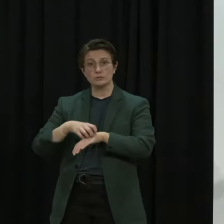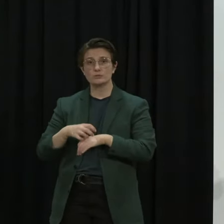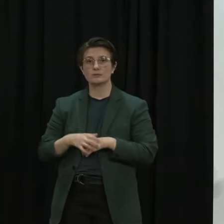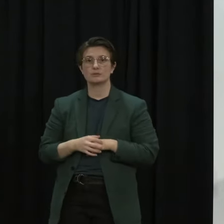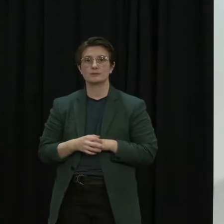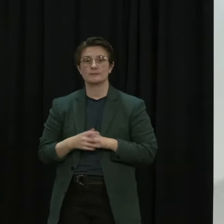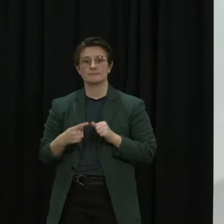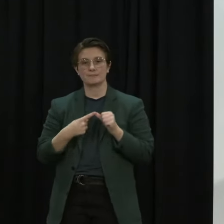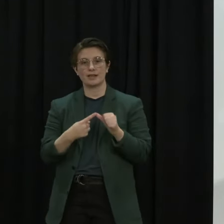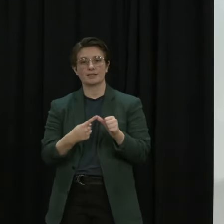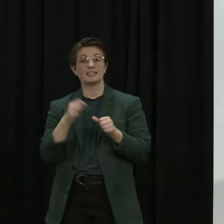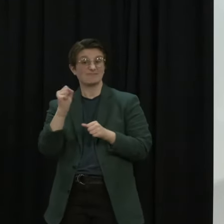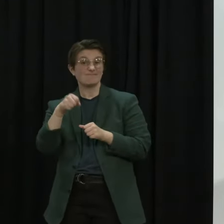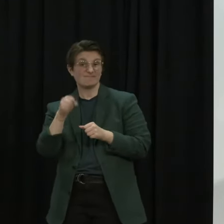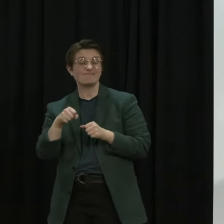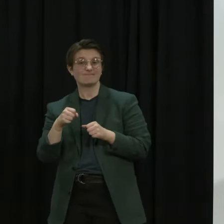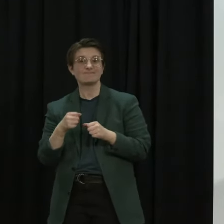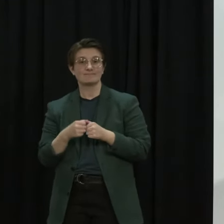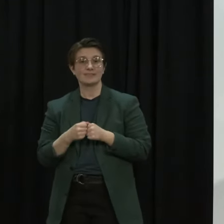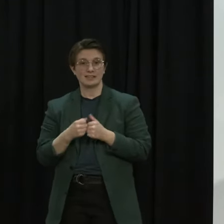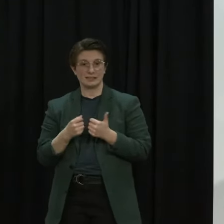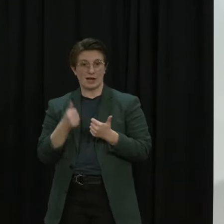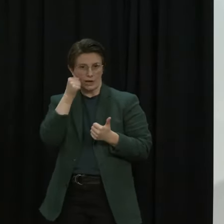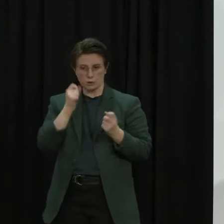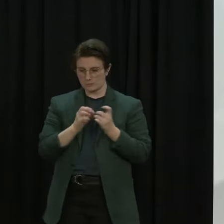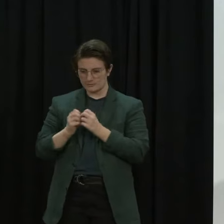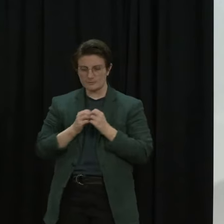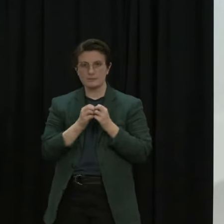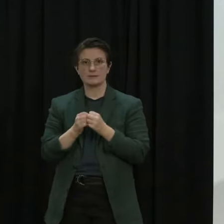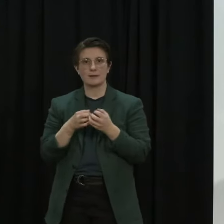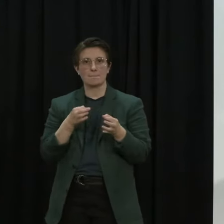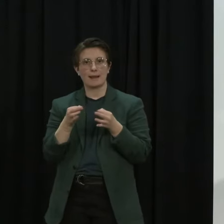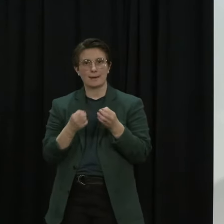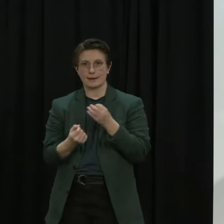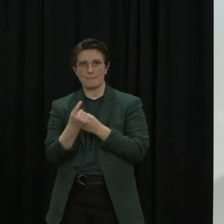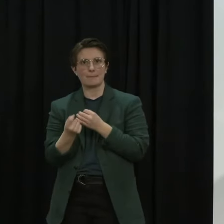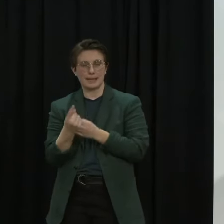COVID 19 outside the hospice system? They are working on making sure they have the capacity to deal with an increase in COVID-